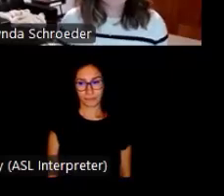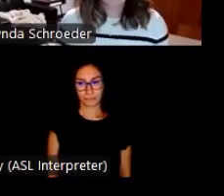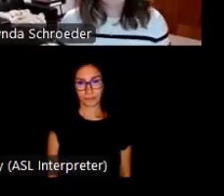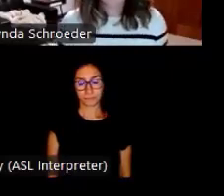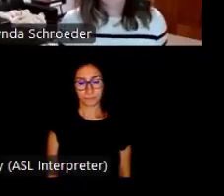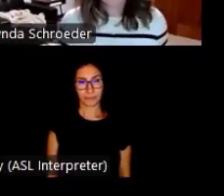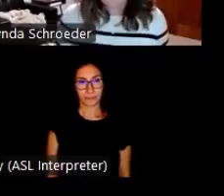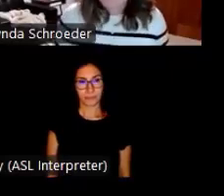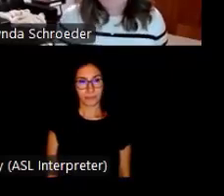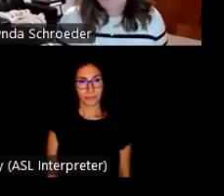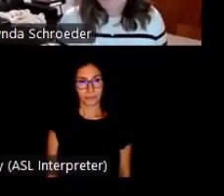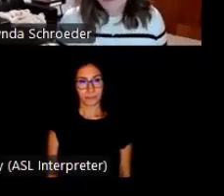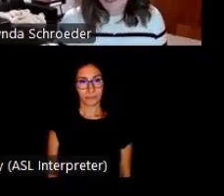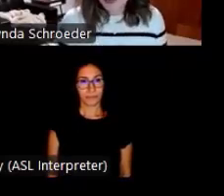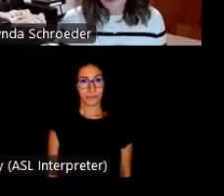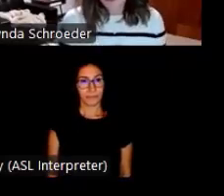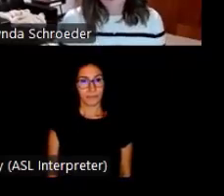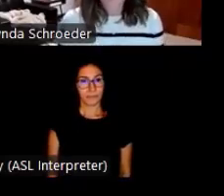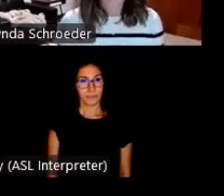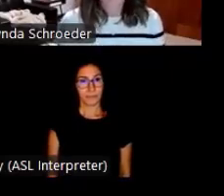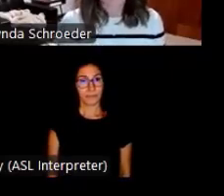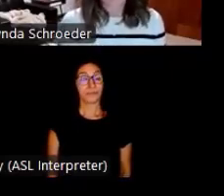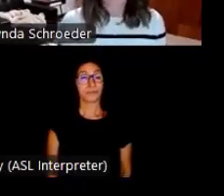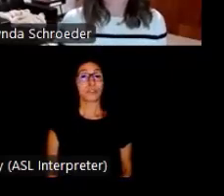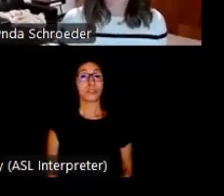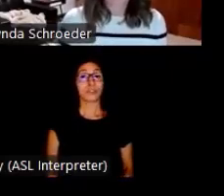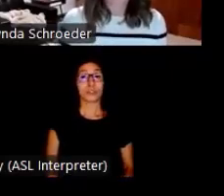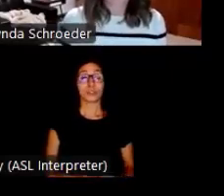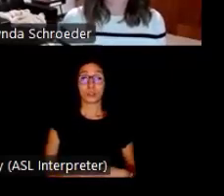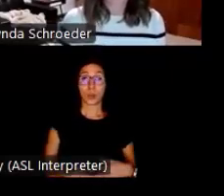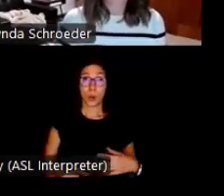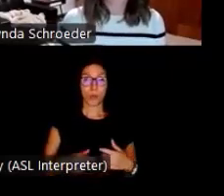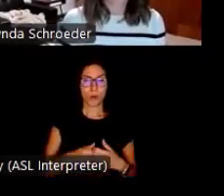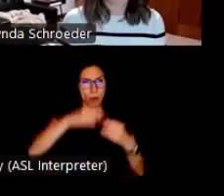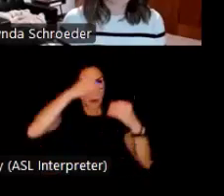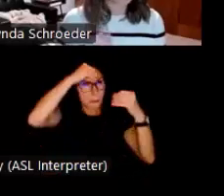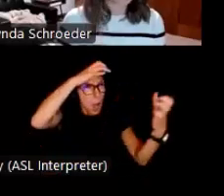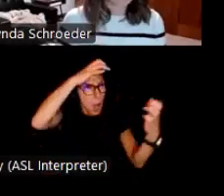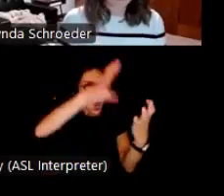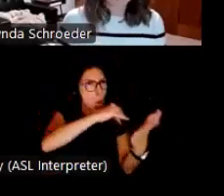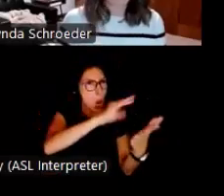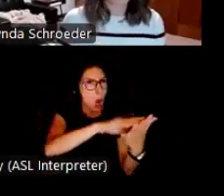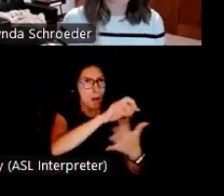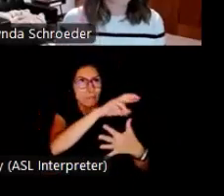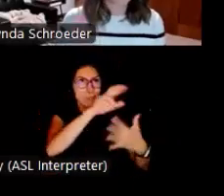So when we're translating knowledge to rural areas, whether we're trying to do health education or share